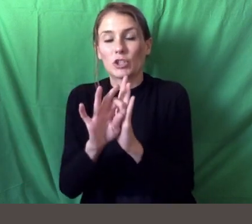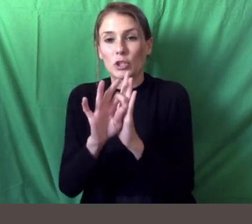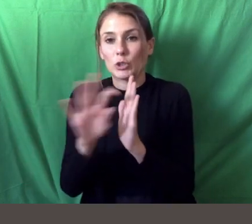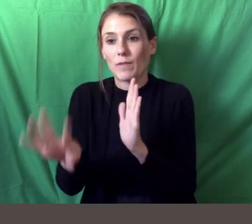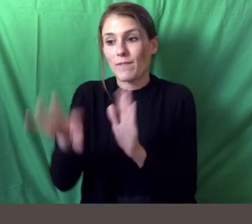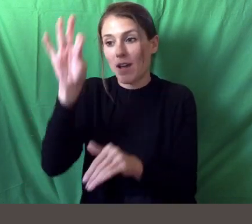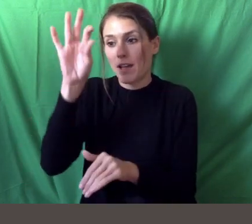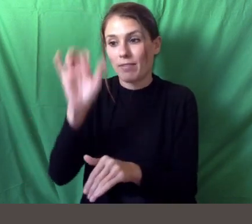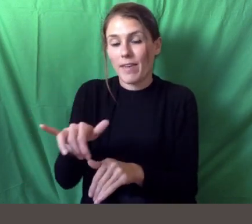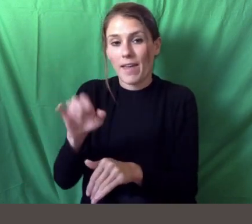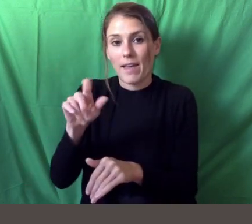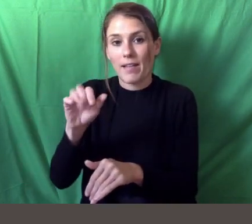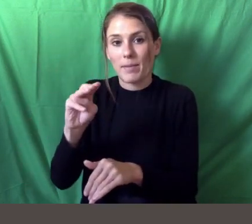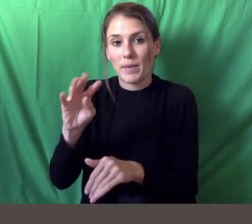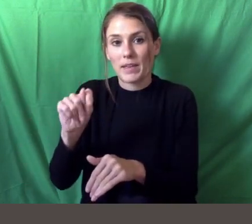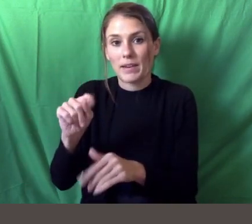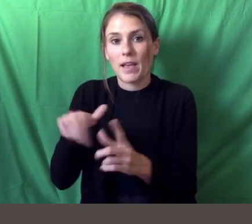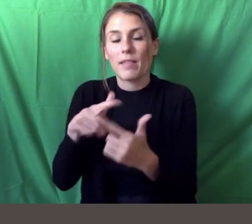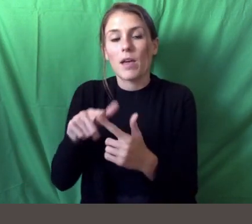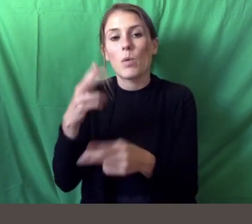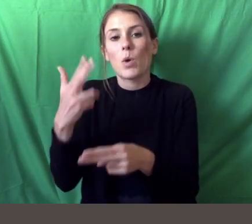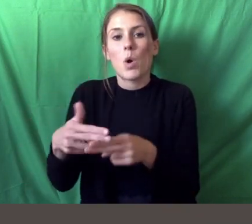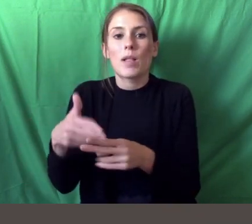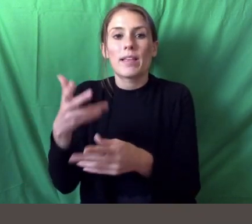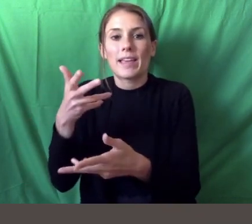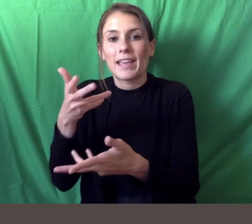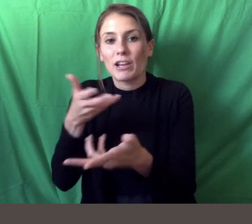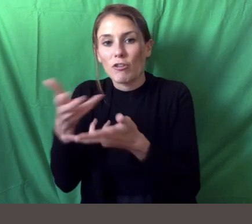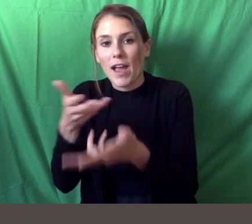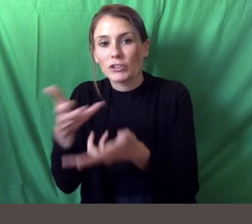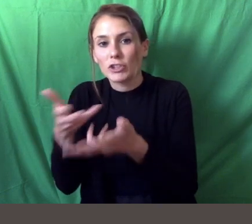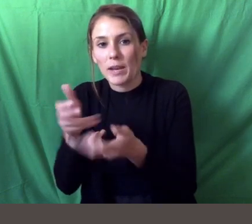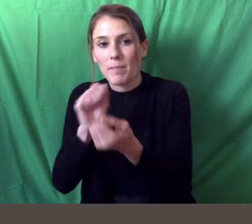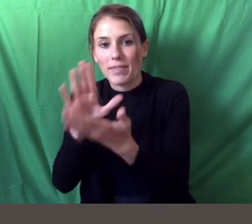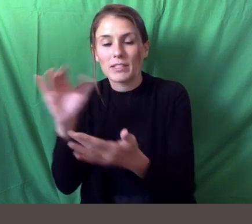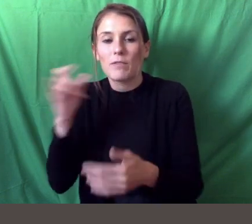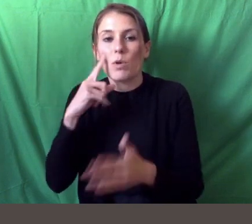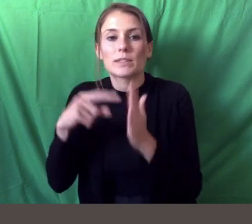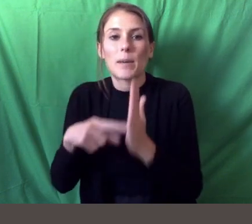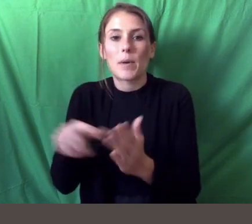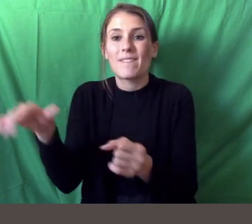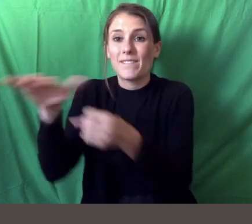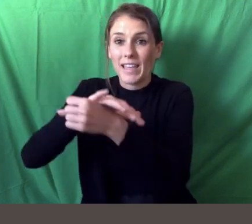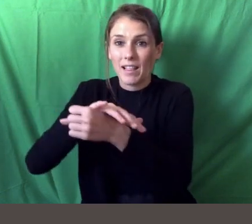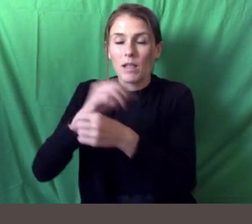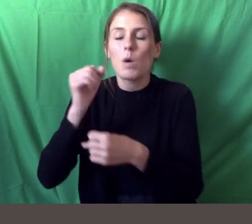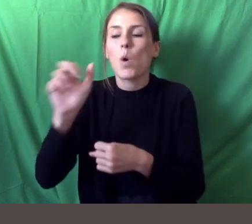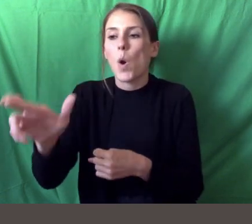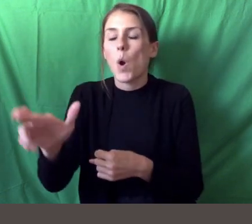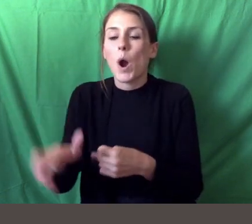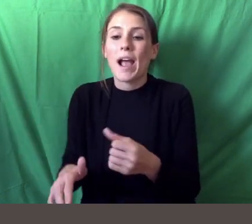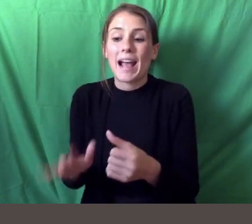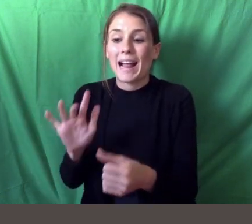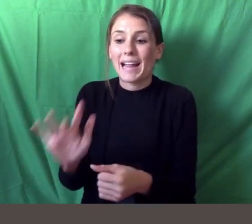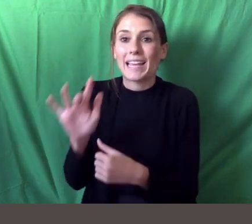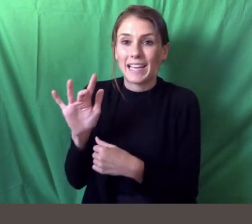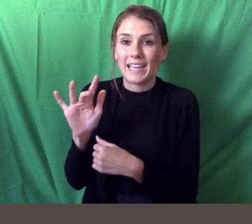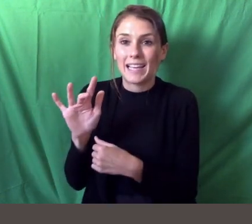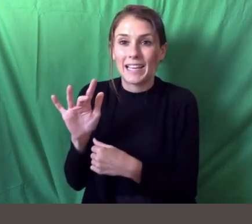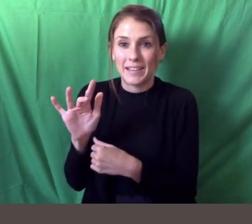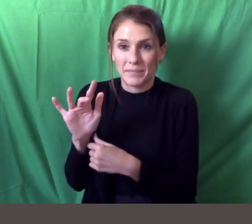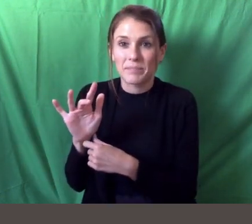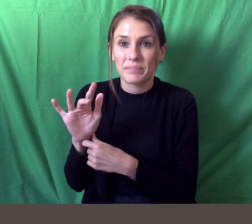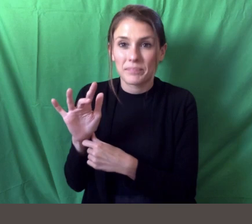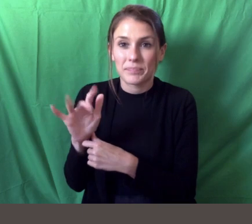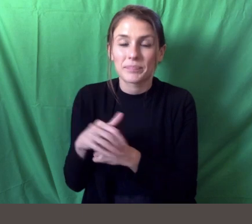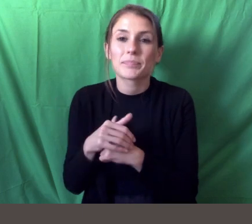And then we call interaction methods like fill and click once those elements have been located.